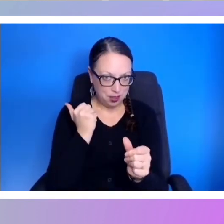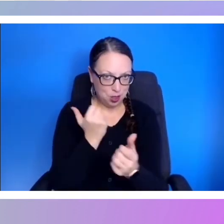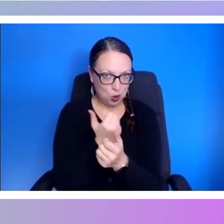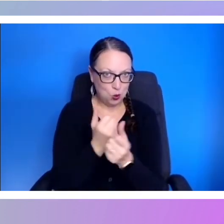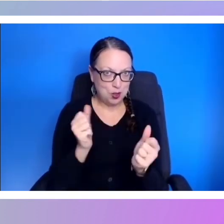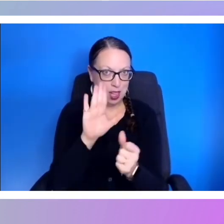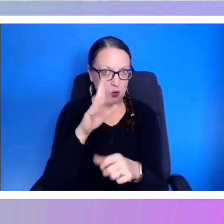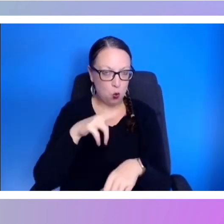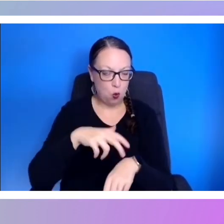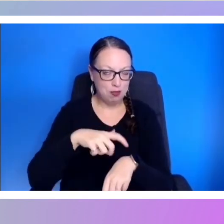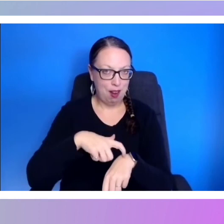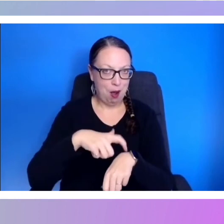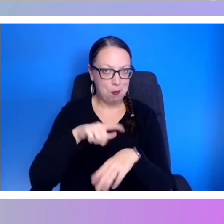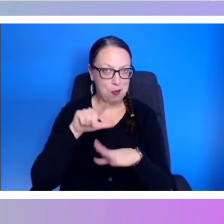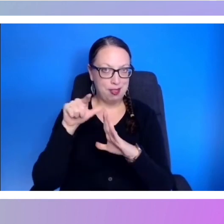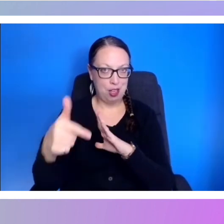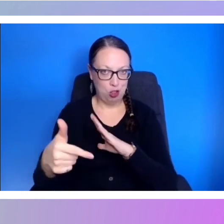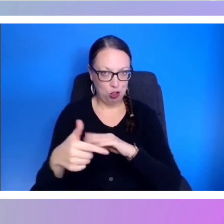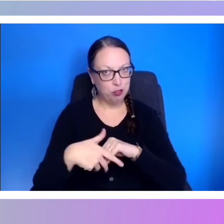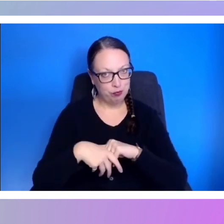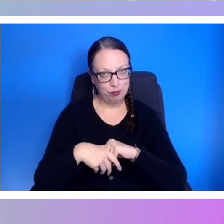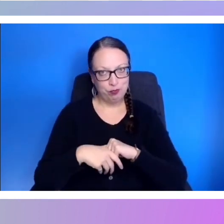a path that's not gonna be so helpful and then having to come back.